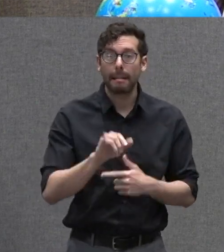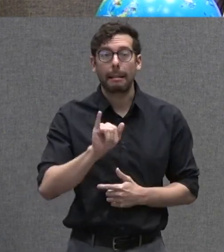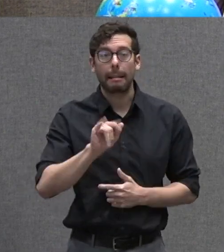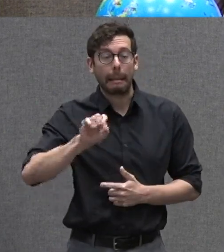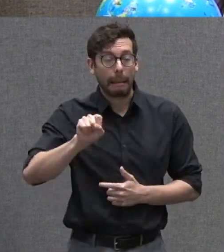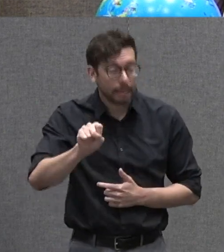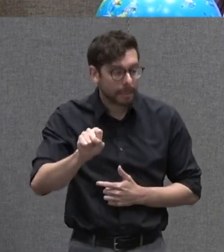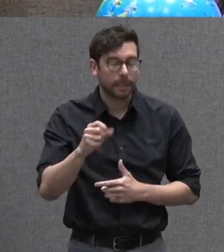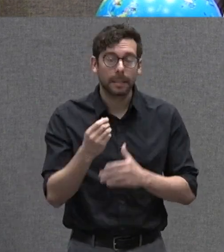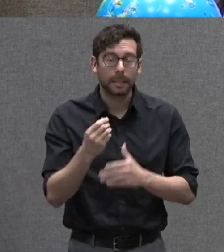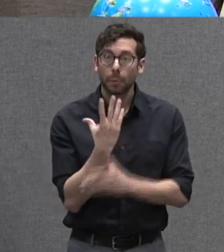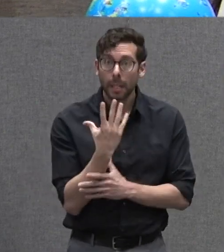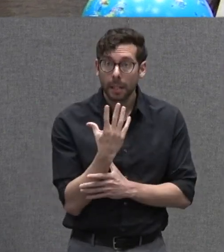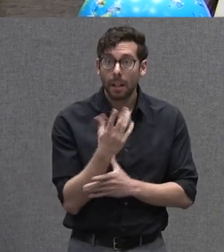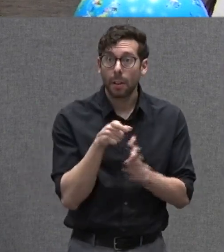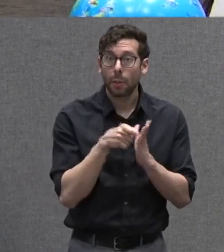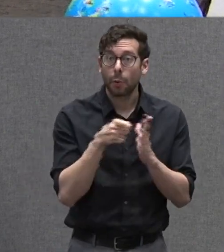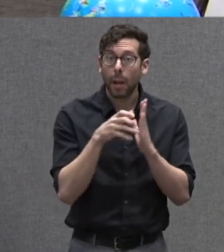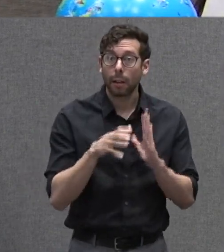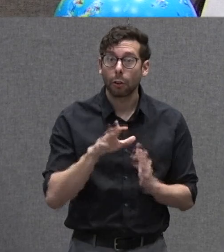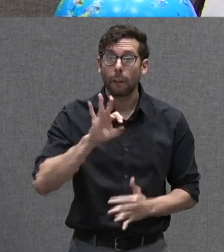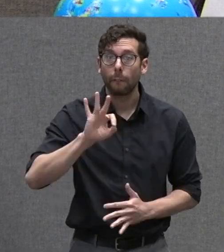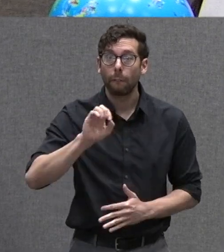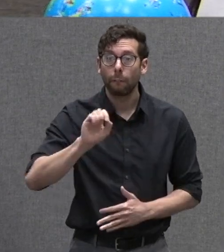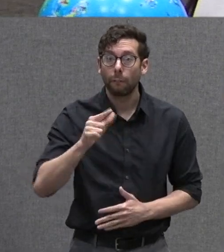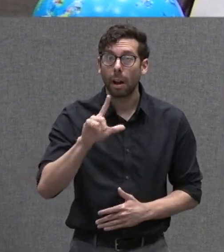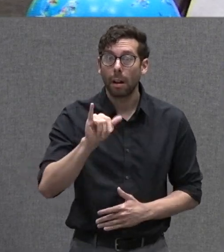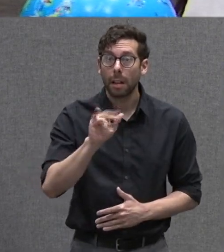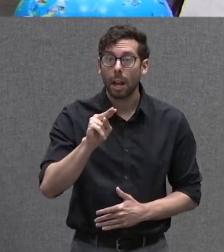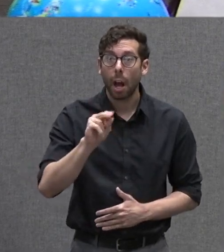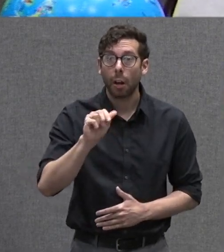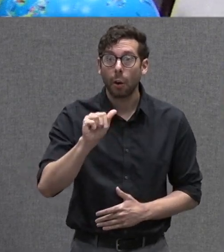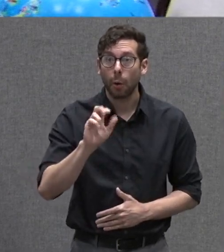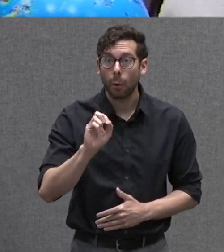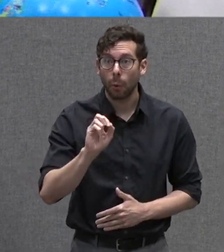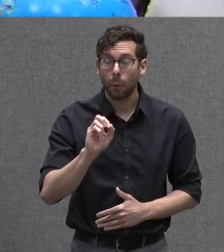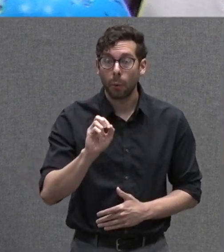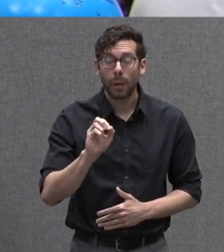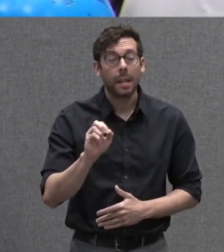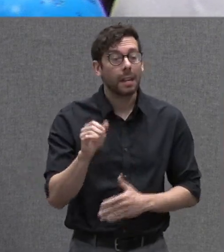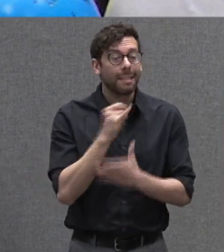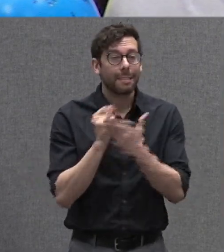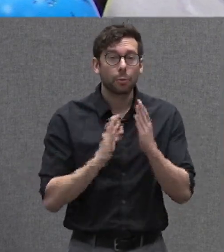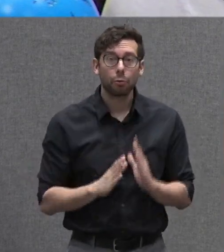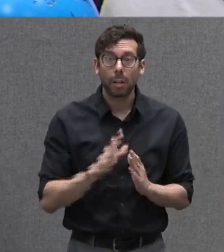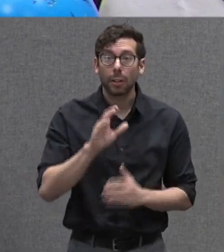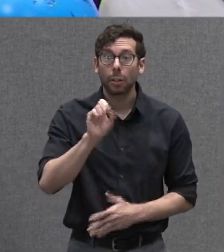and the illustrator is Erin Stead, it's published by Scholastic Books.